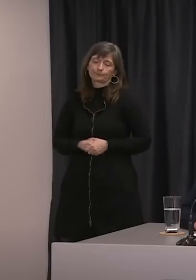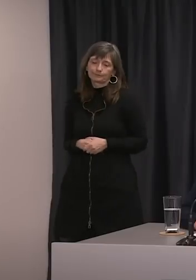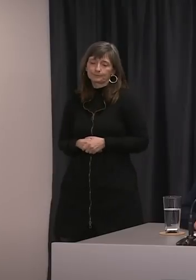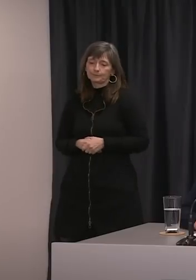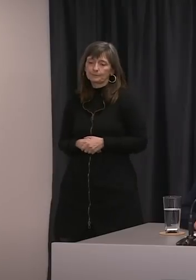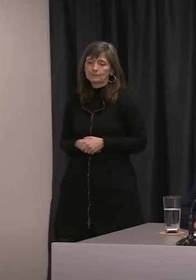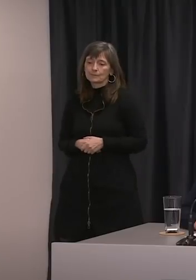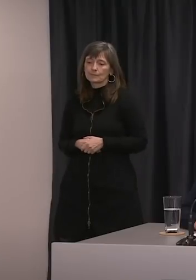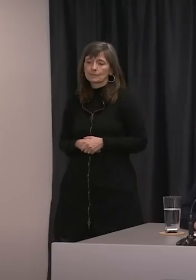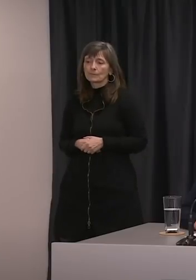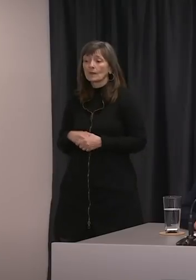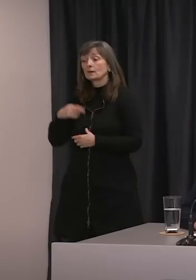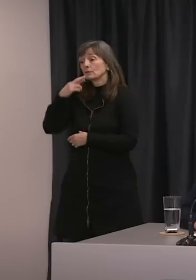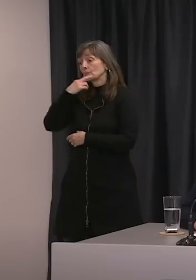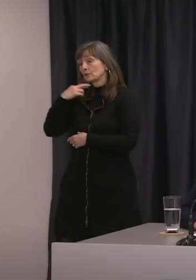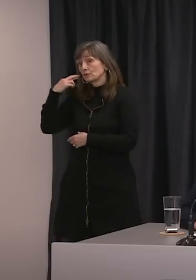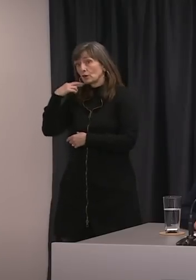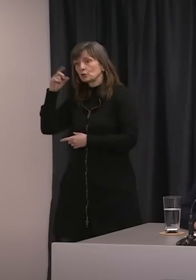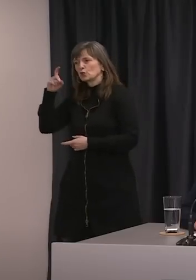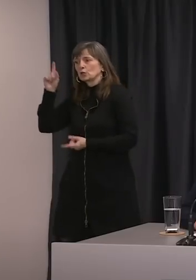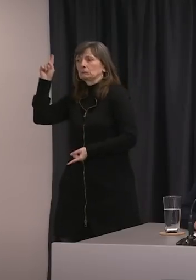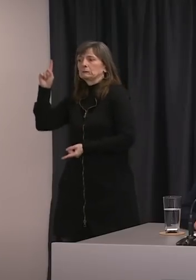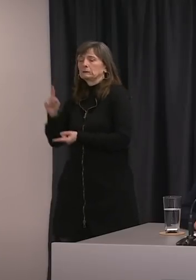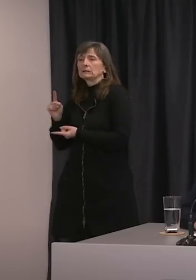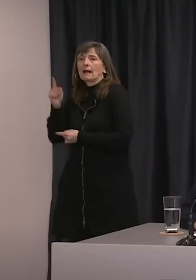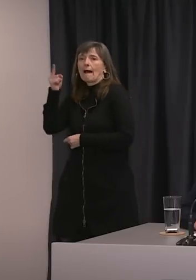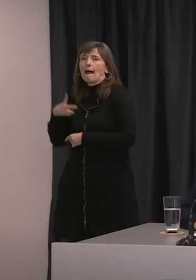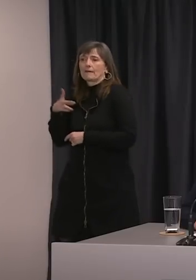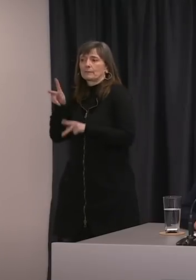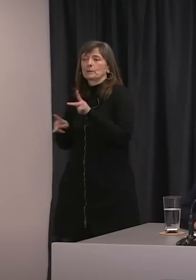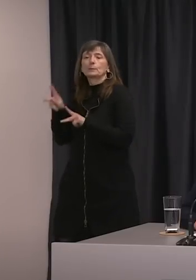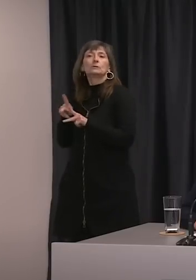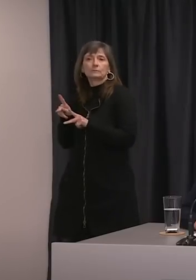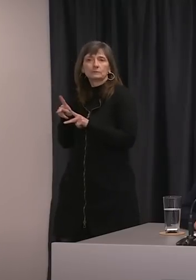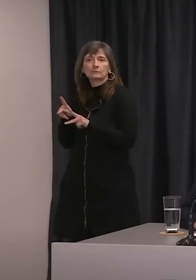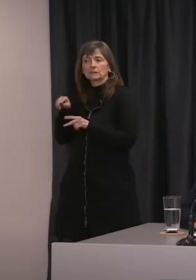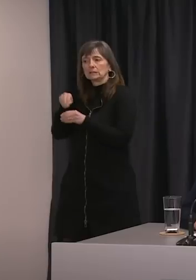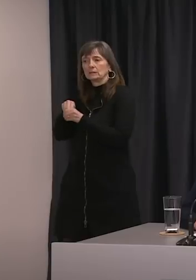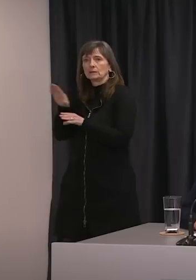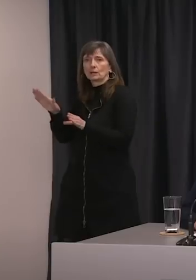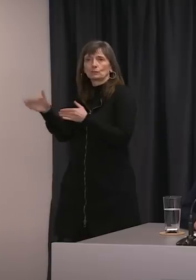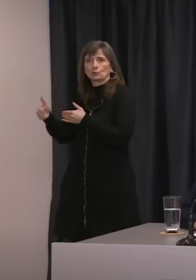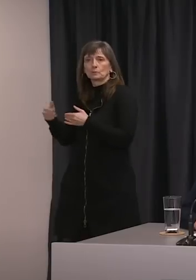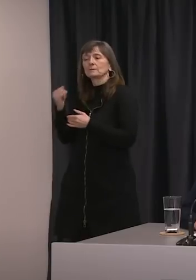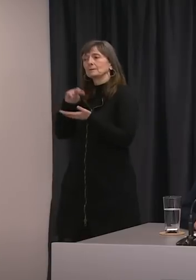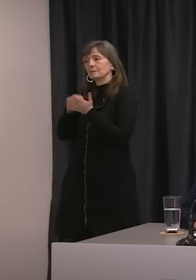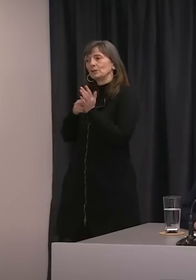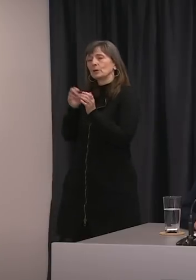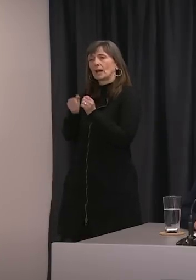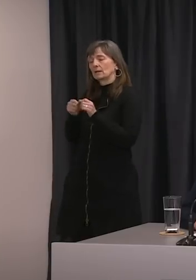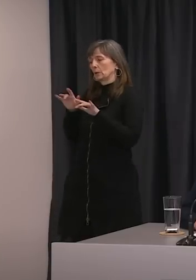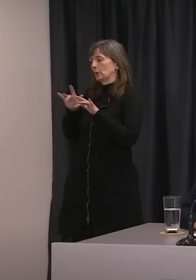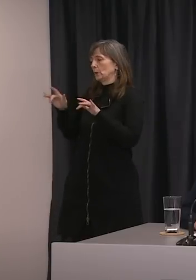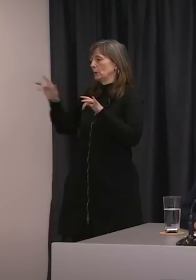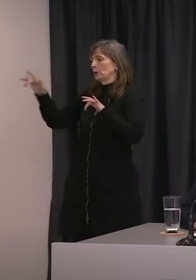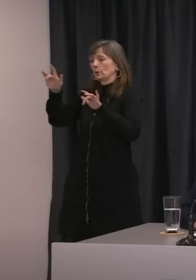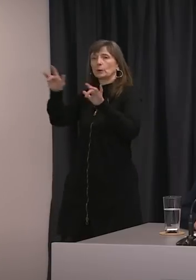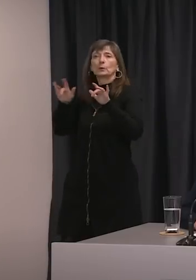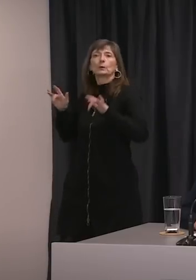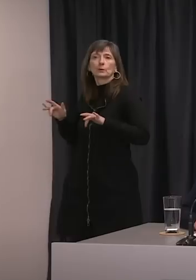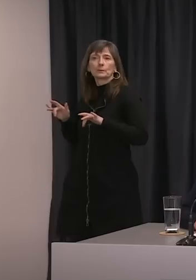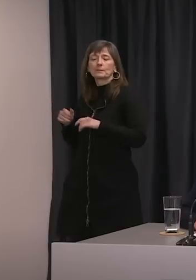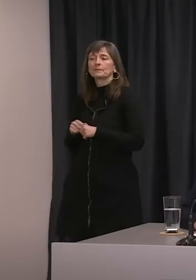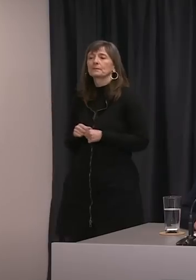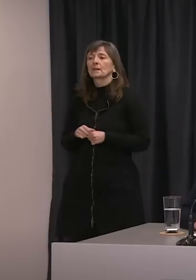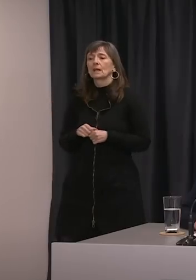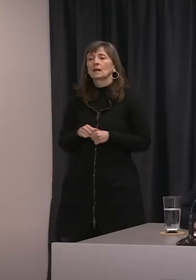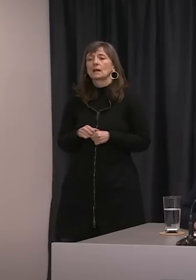FOR THIS EVENING BE CANCELLED.